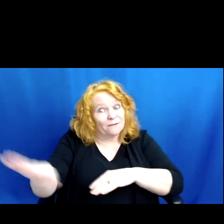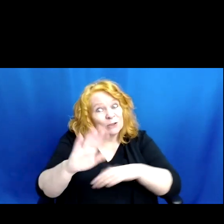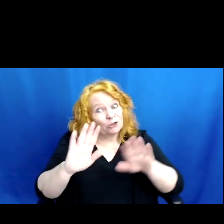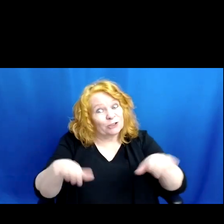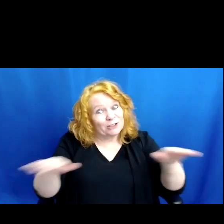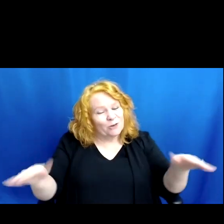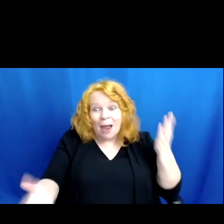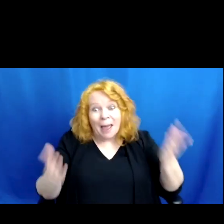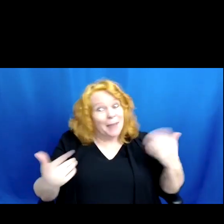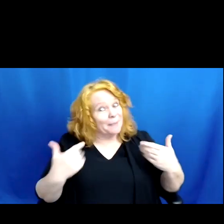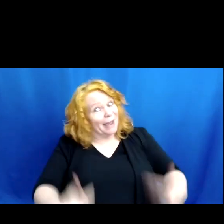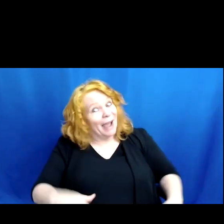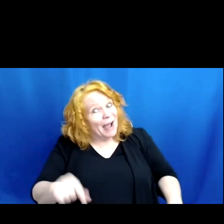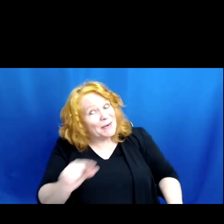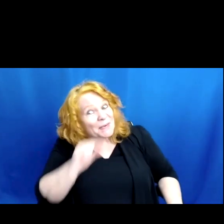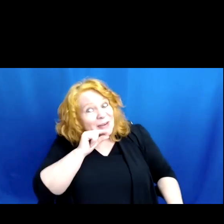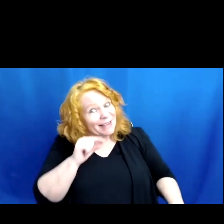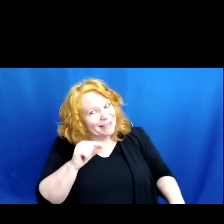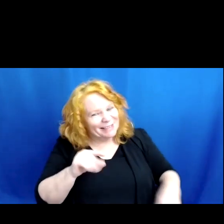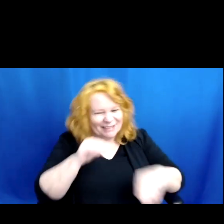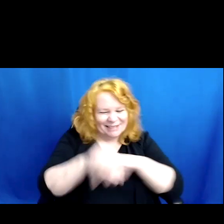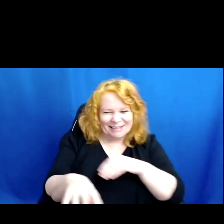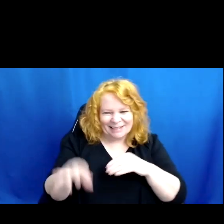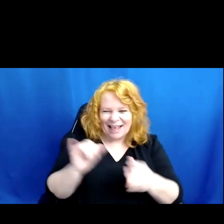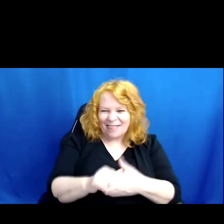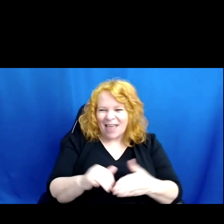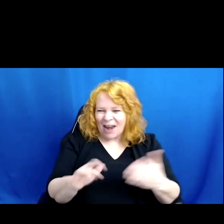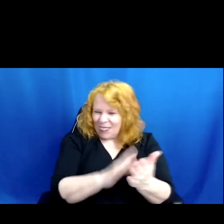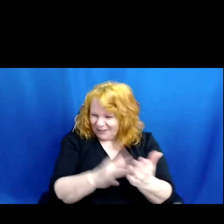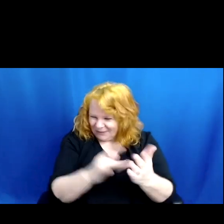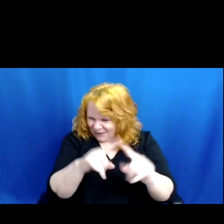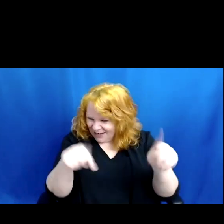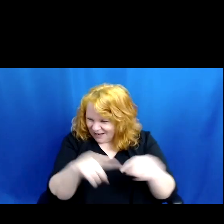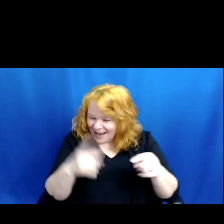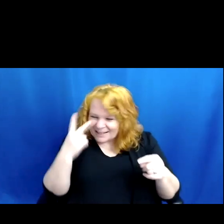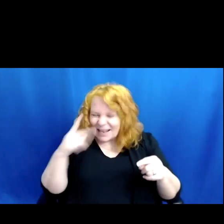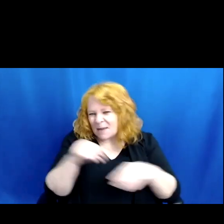There is that funny lady through that screen and she's doing something that’s making me laugh.